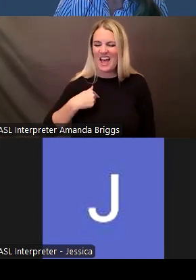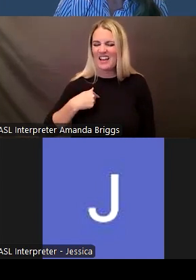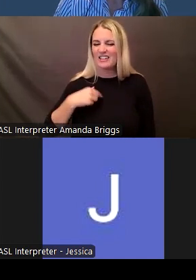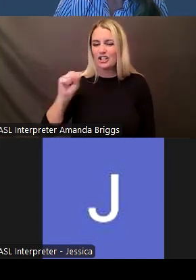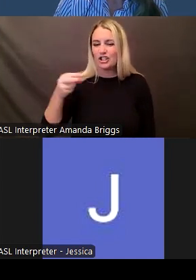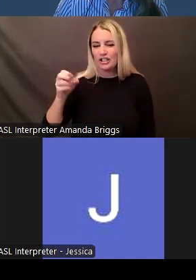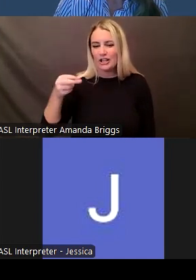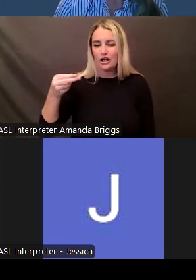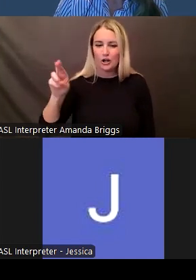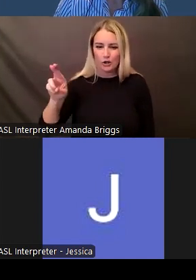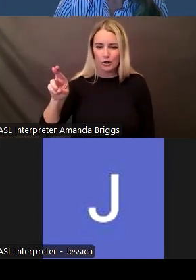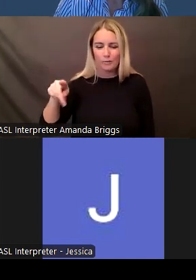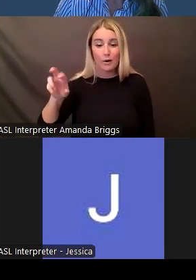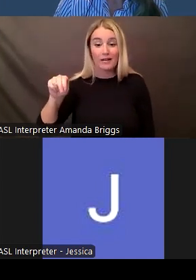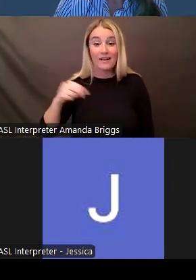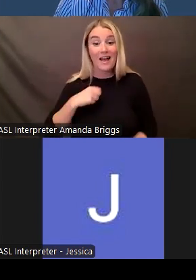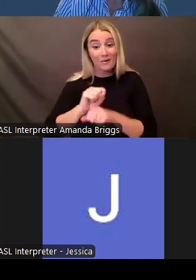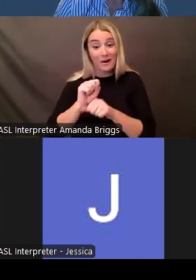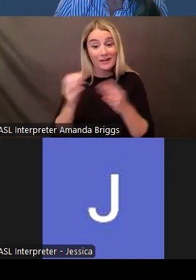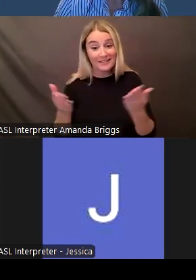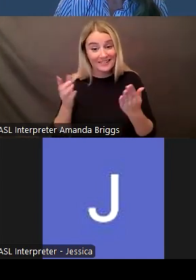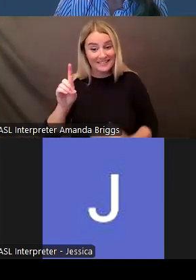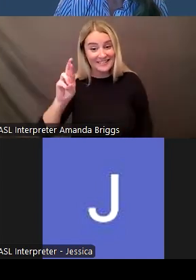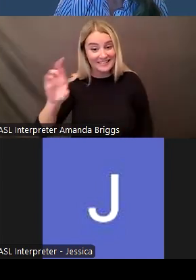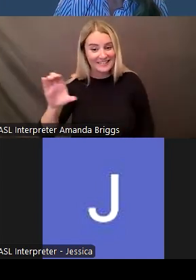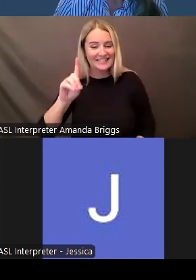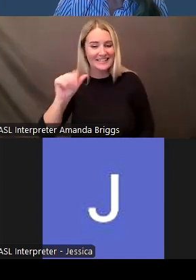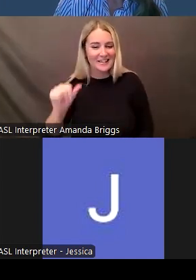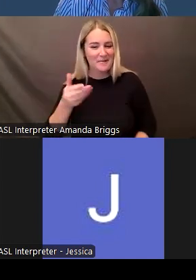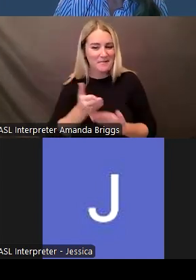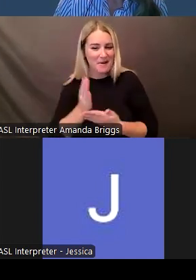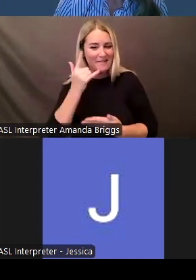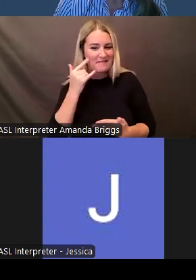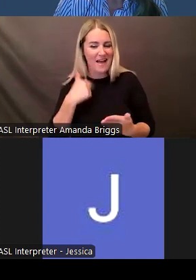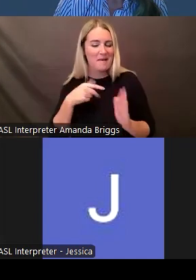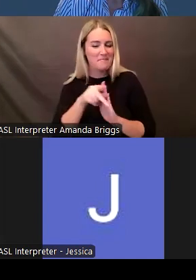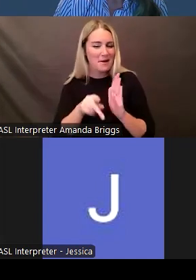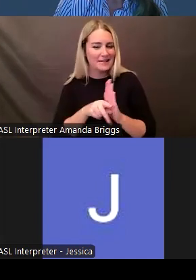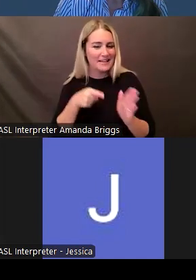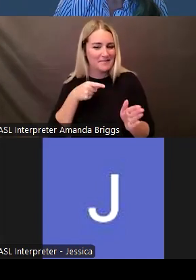I use she her pronouns and I work here at Disability Rights California as a policy analyst.